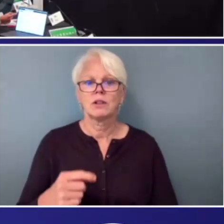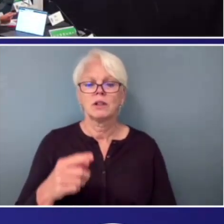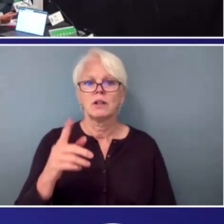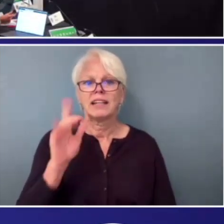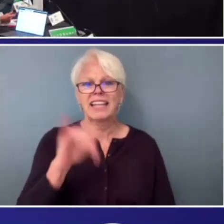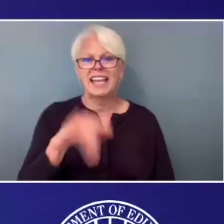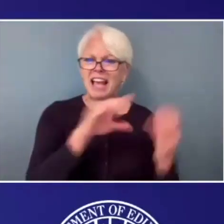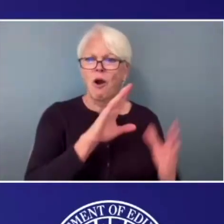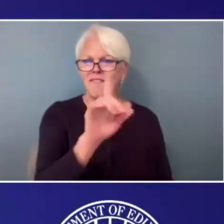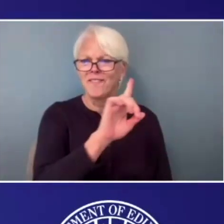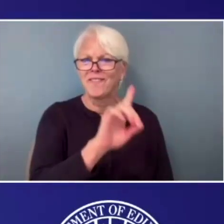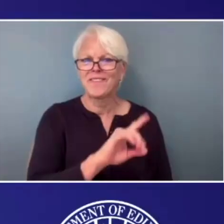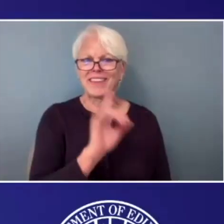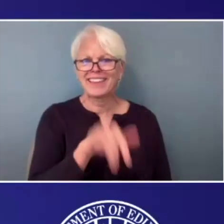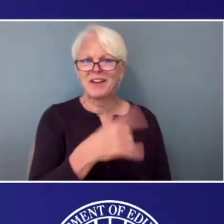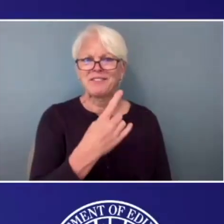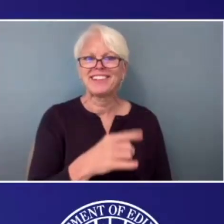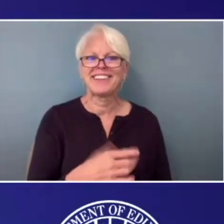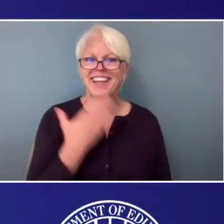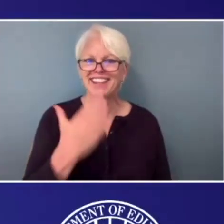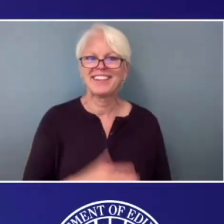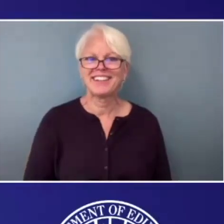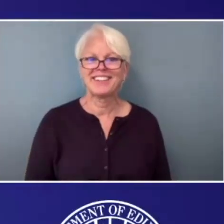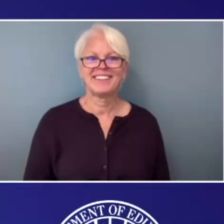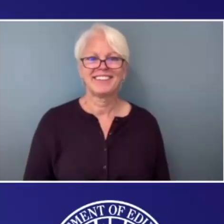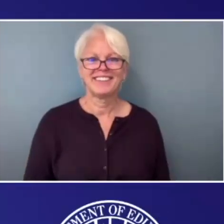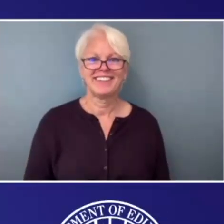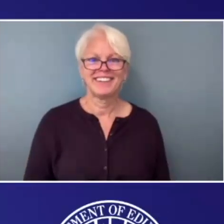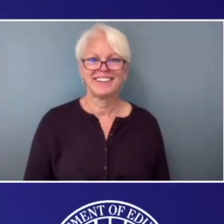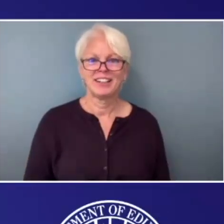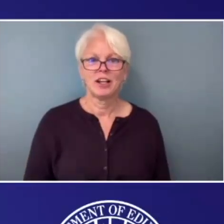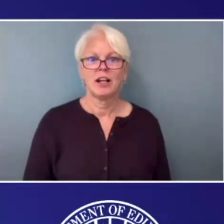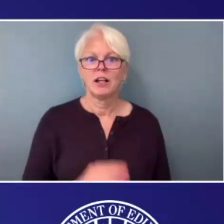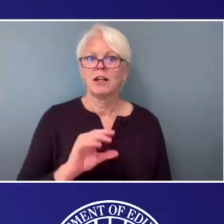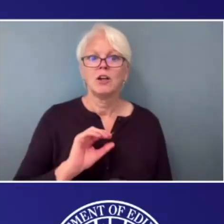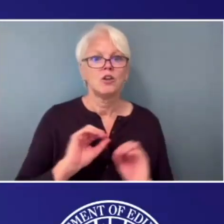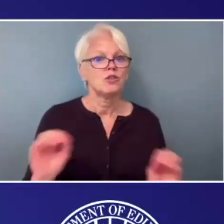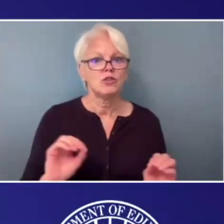Thank you. No, no pre-preview,